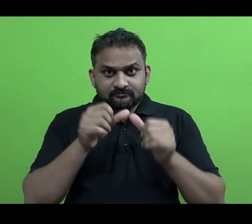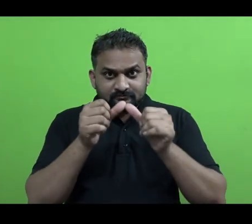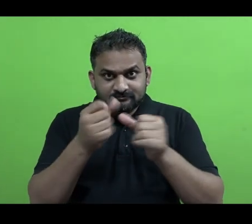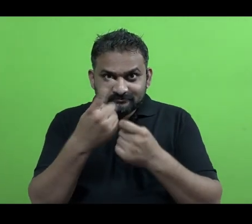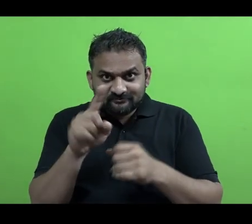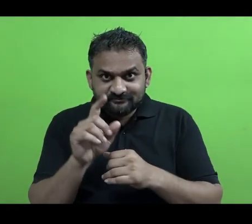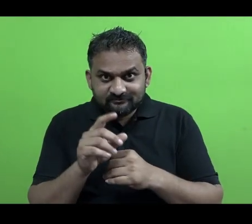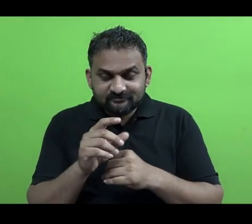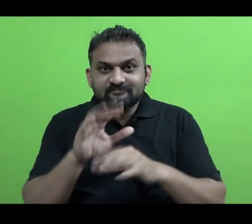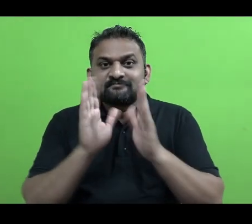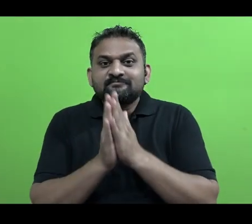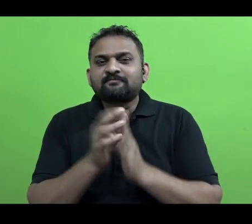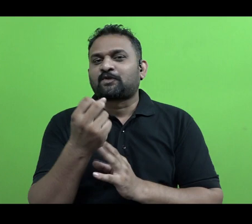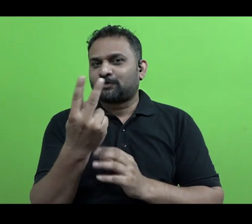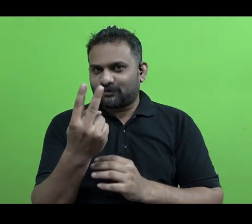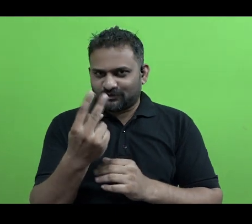And you got the answer as two.